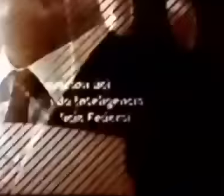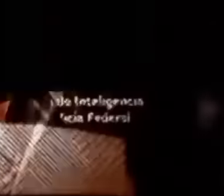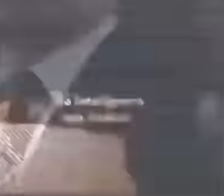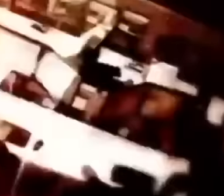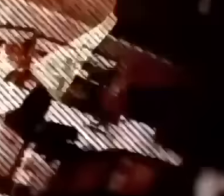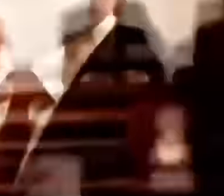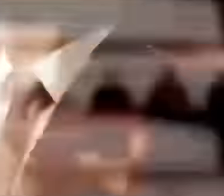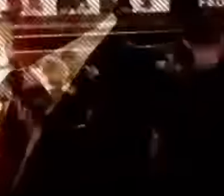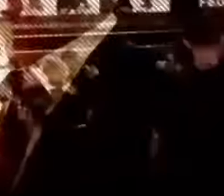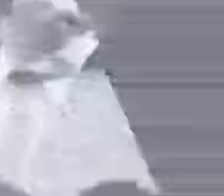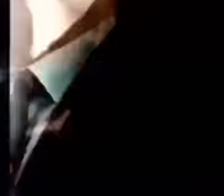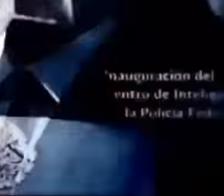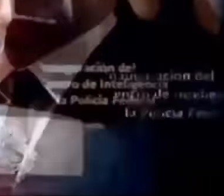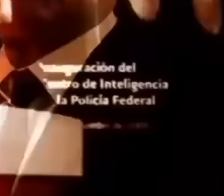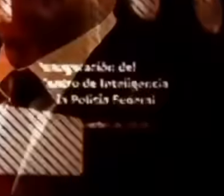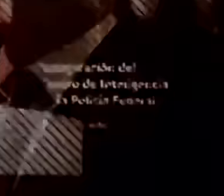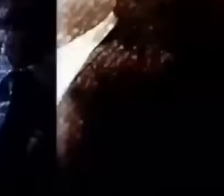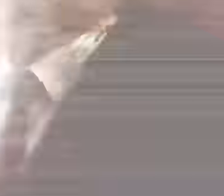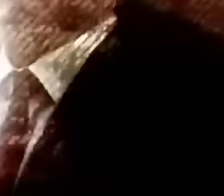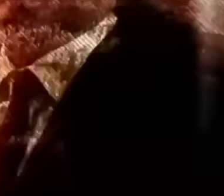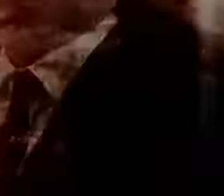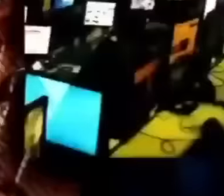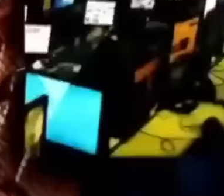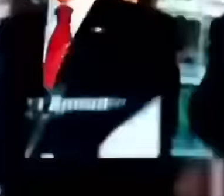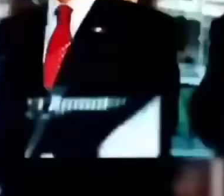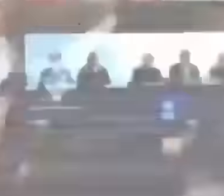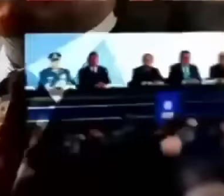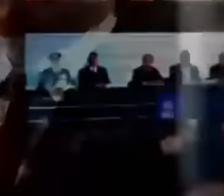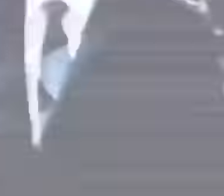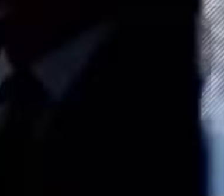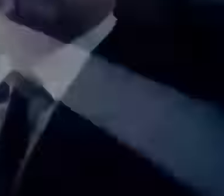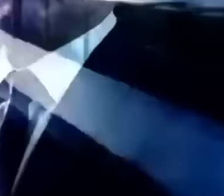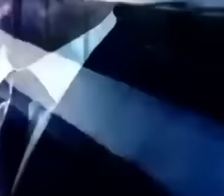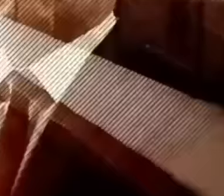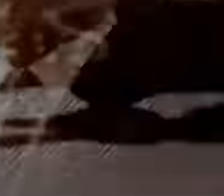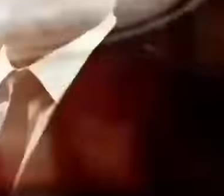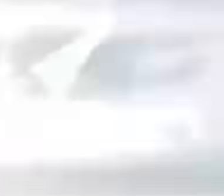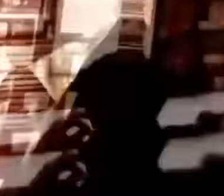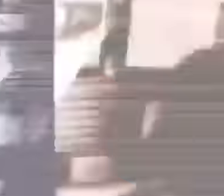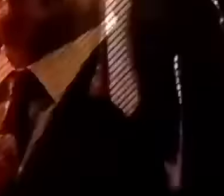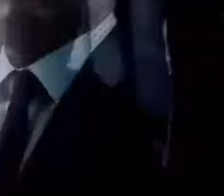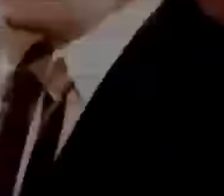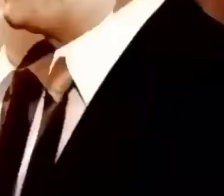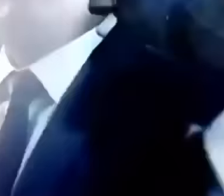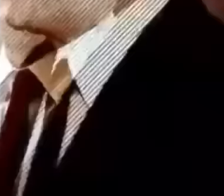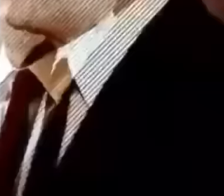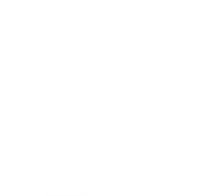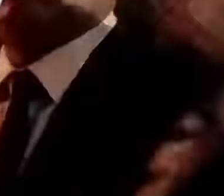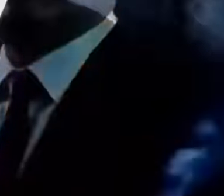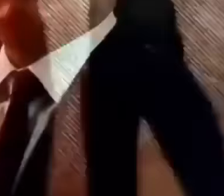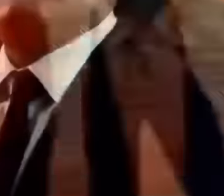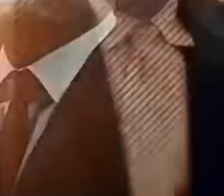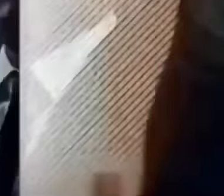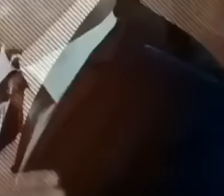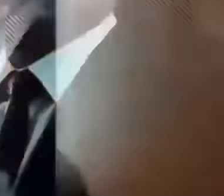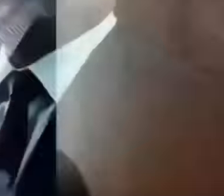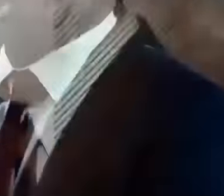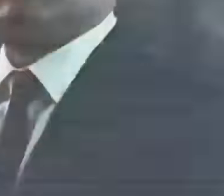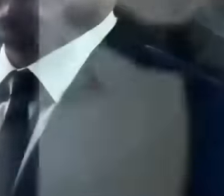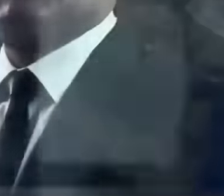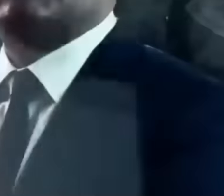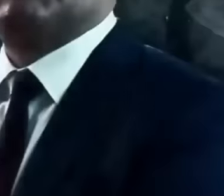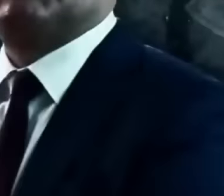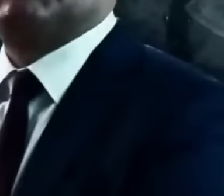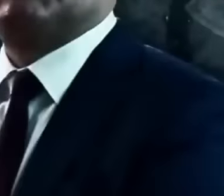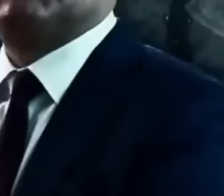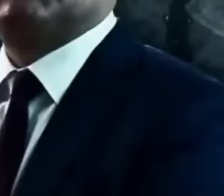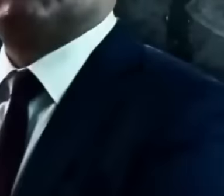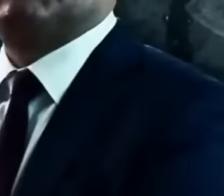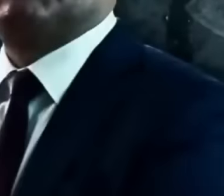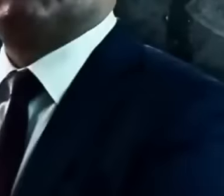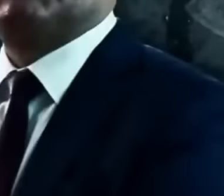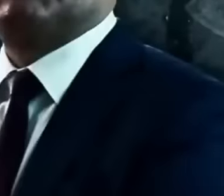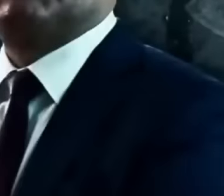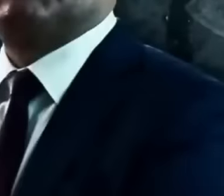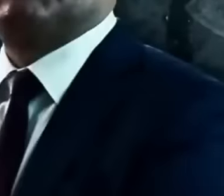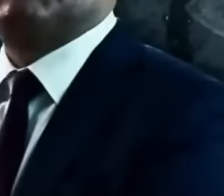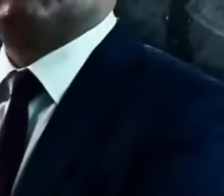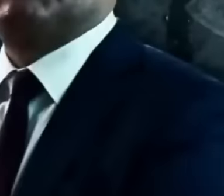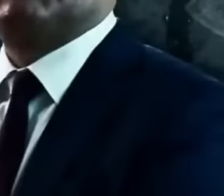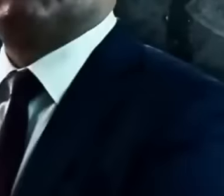of a six-year term that maintained a political tunnel arc with the big drug lords